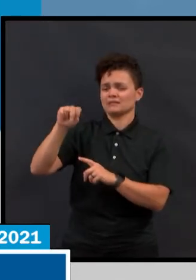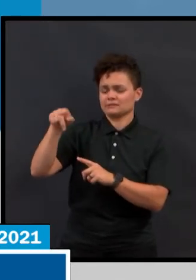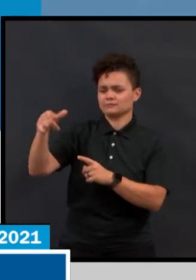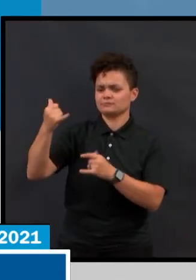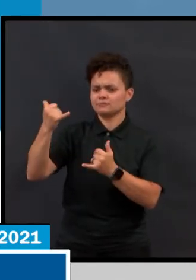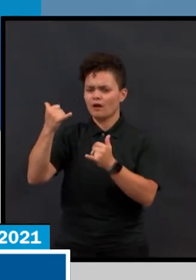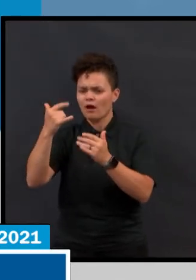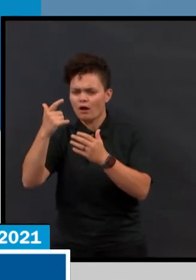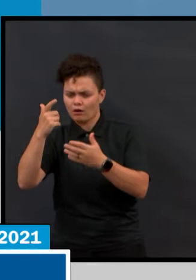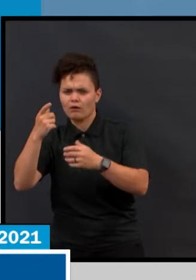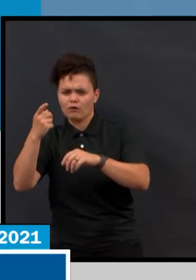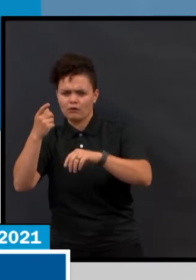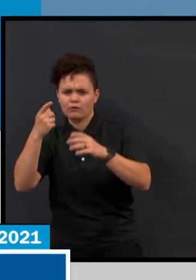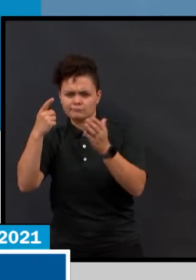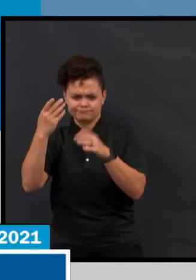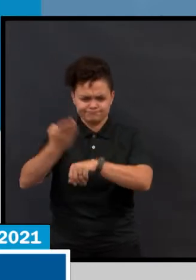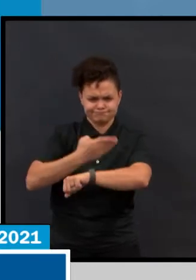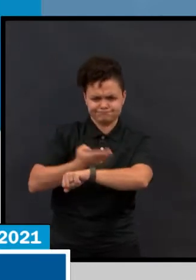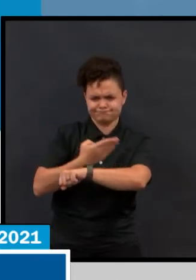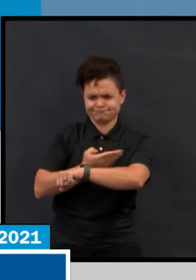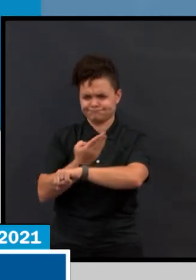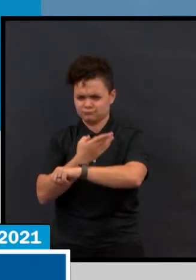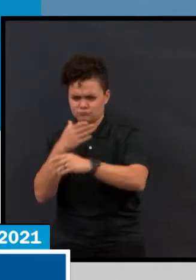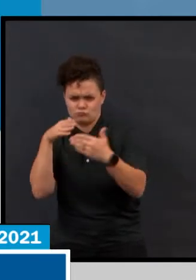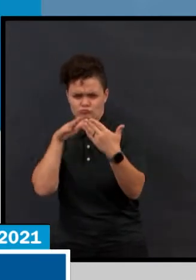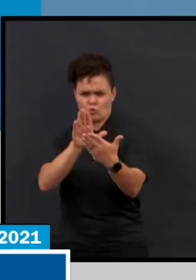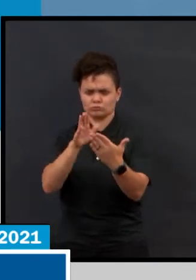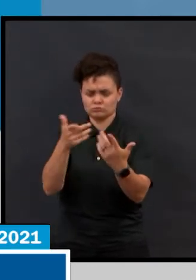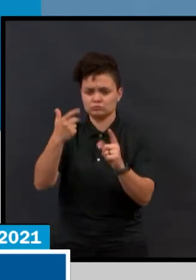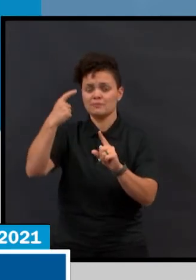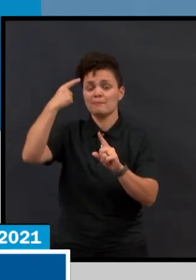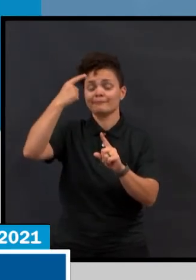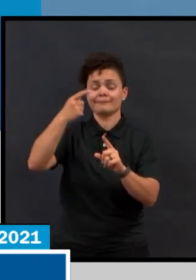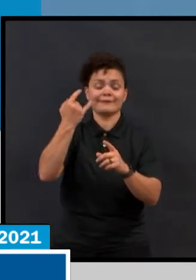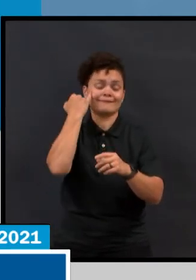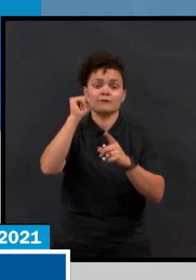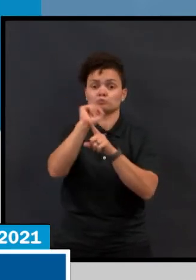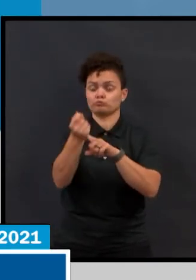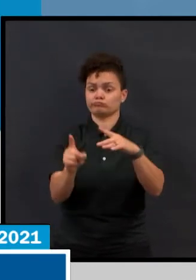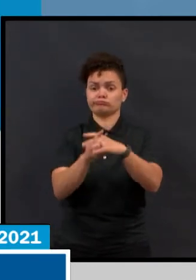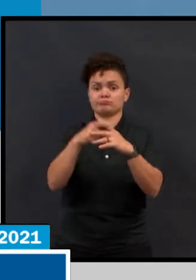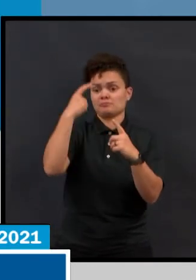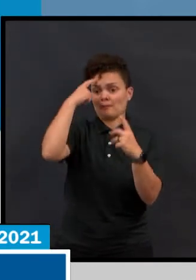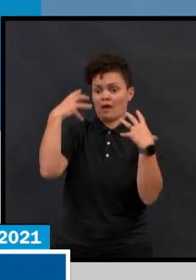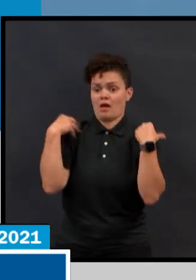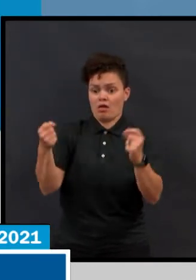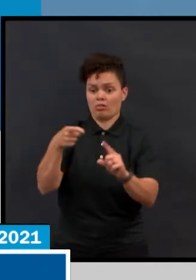triage and assess the best way in which to serve this individual not a lot of people not everyone